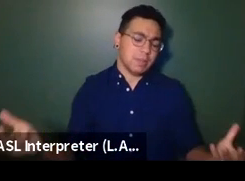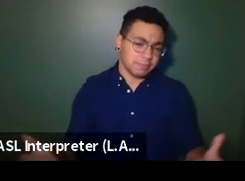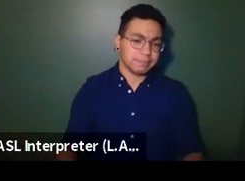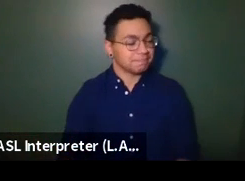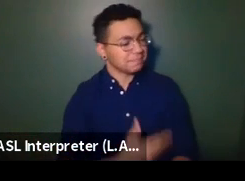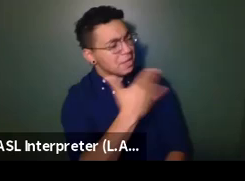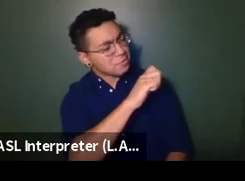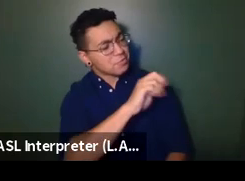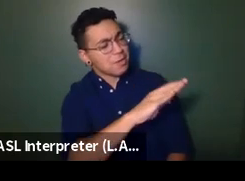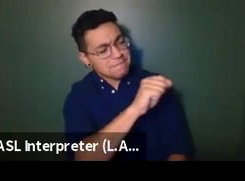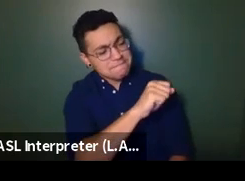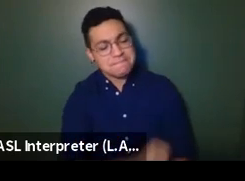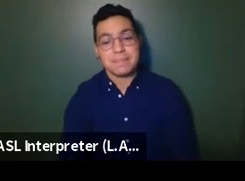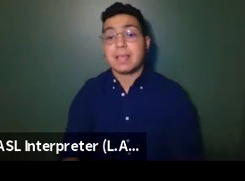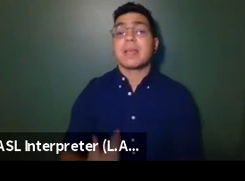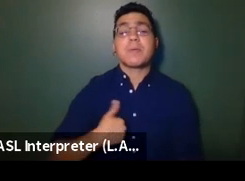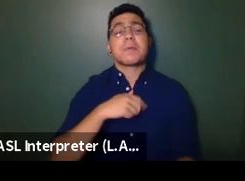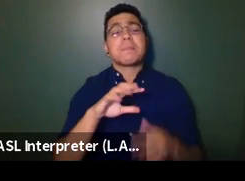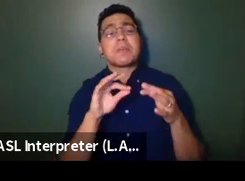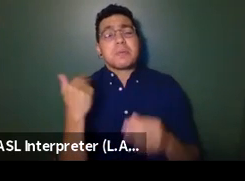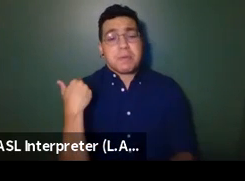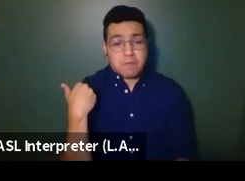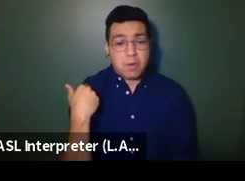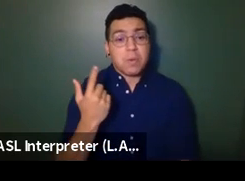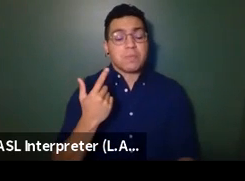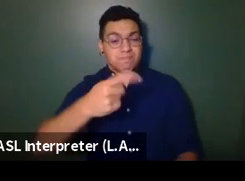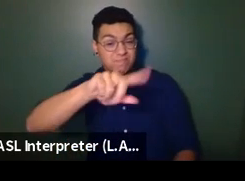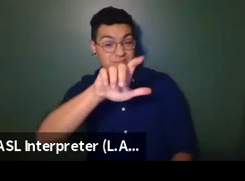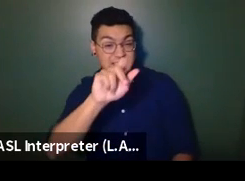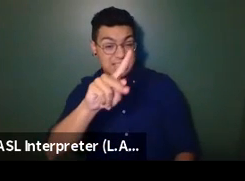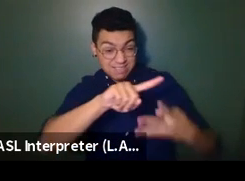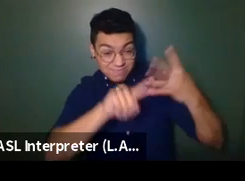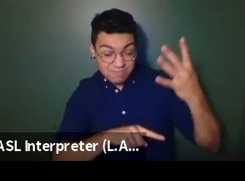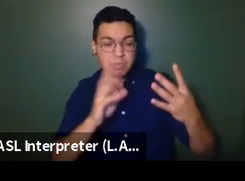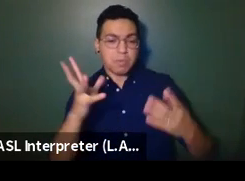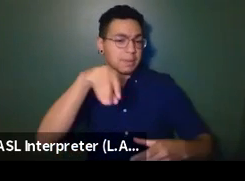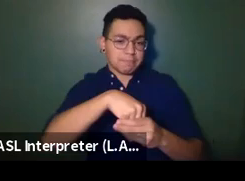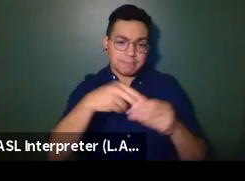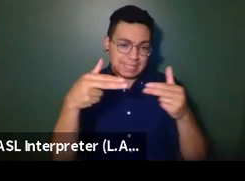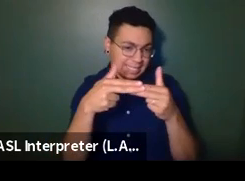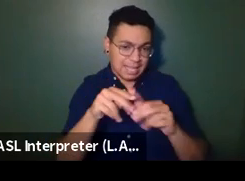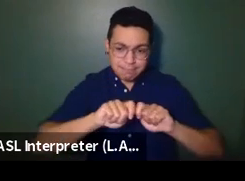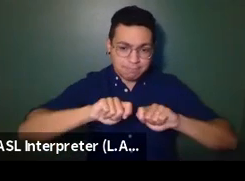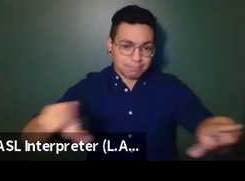Katherine Livick - ESD 112: And and as we mentioned before, you'll have these links to continue exploring, as you'll have the slide deck, just like yesterday.